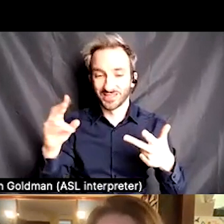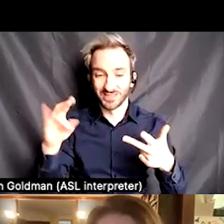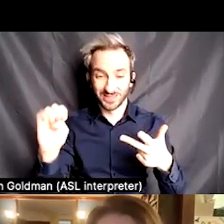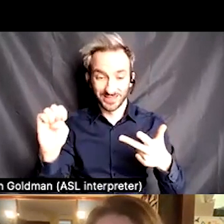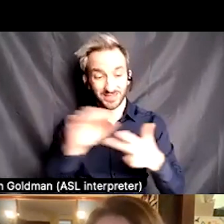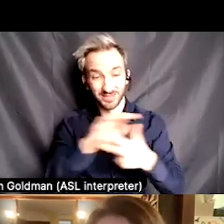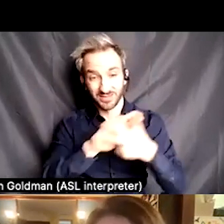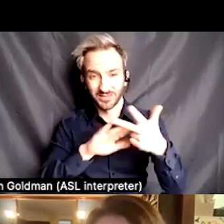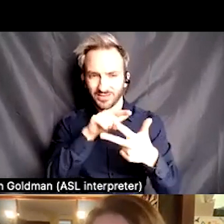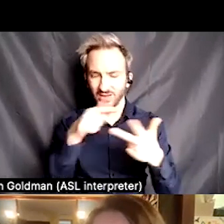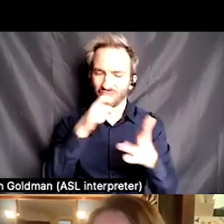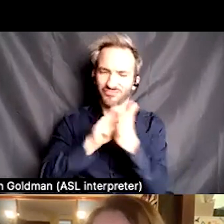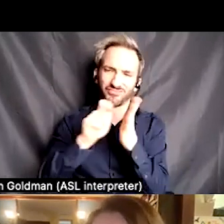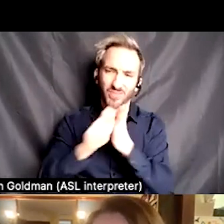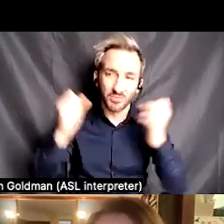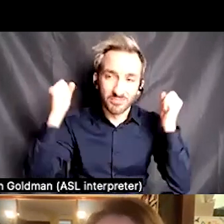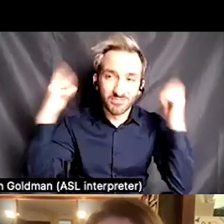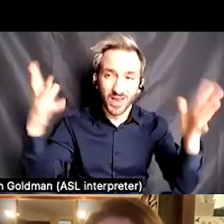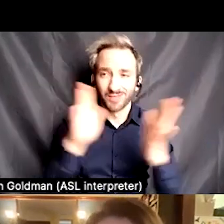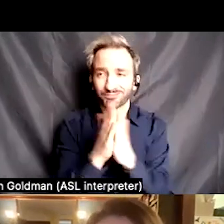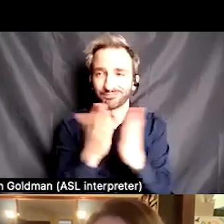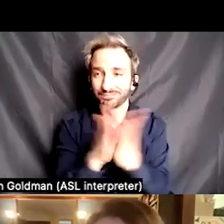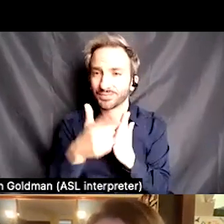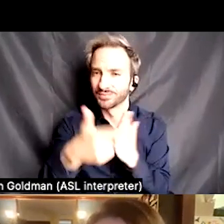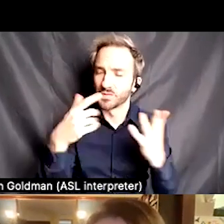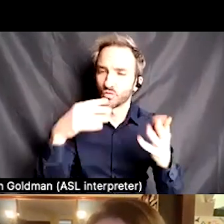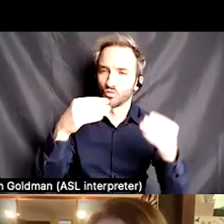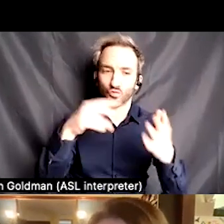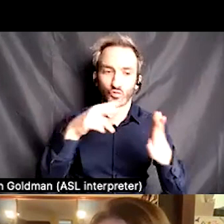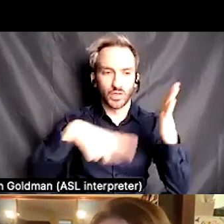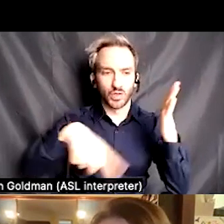of books. There's tons of stuff for their readers to kind of move onto and explore.